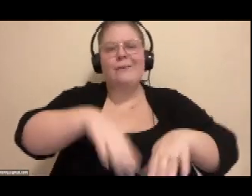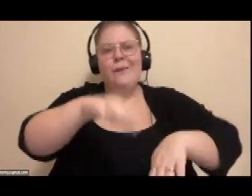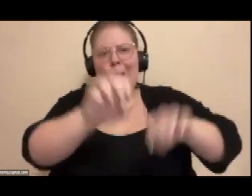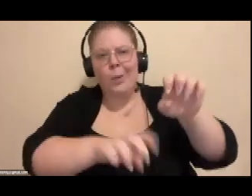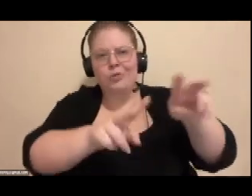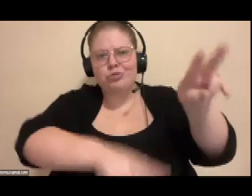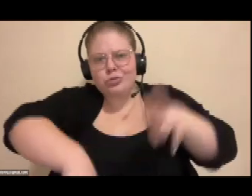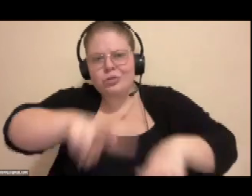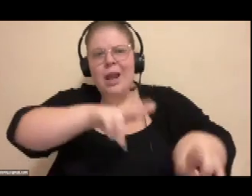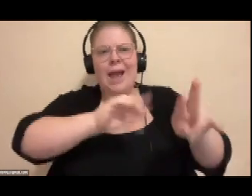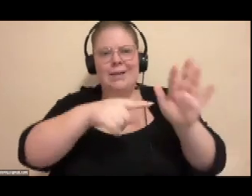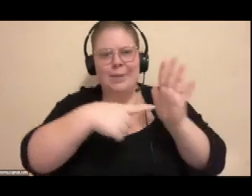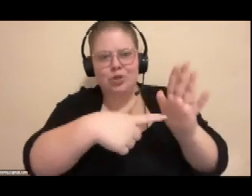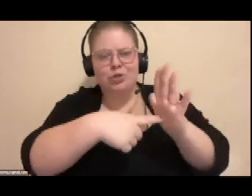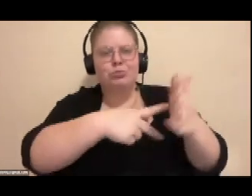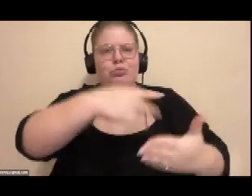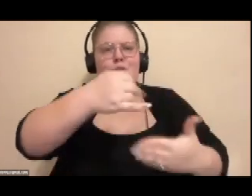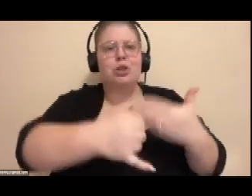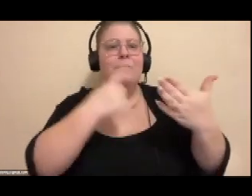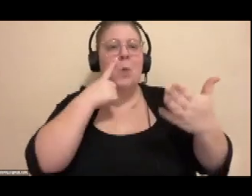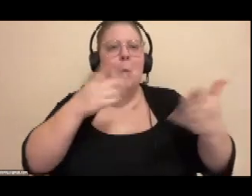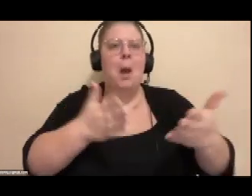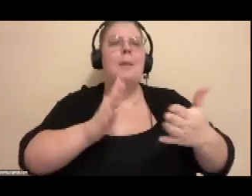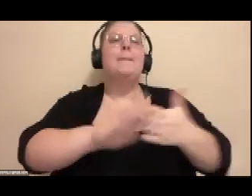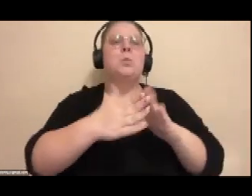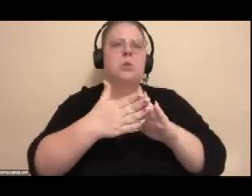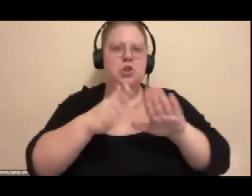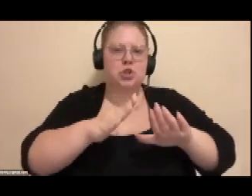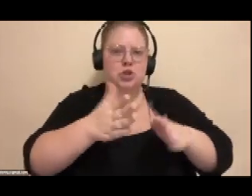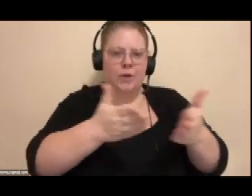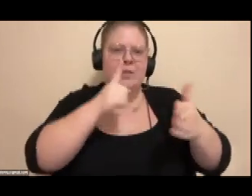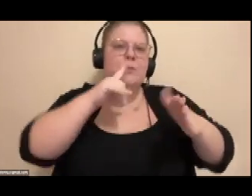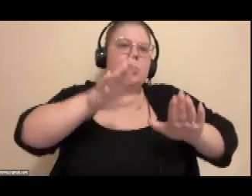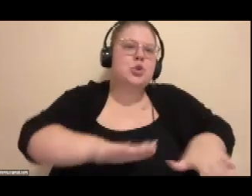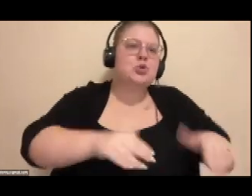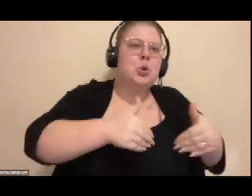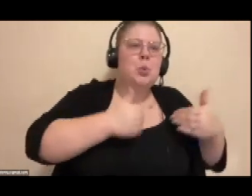about community services for children, youth and adults with